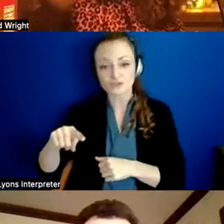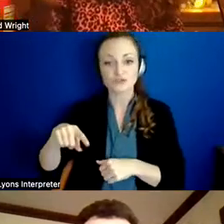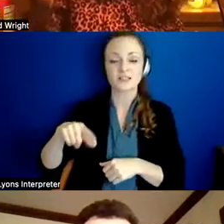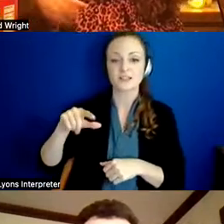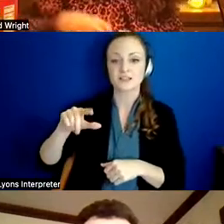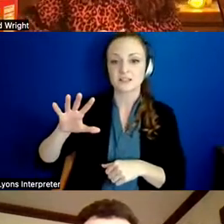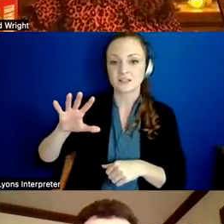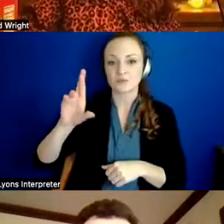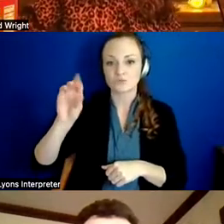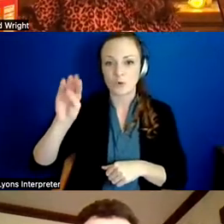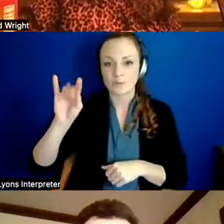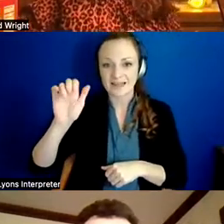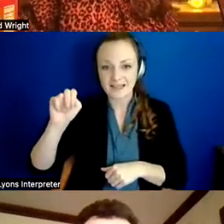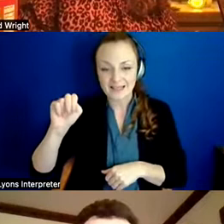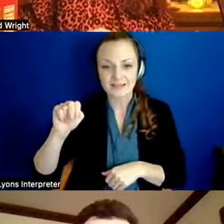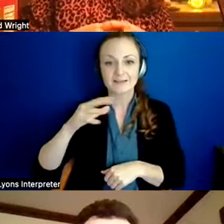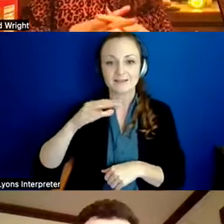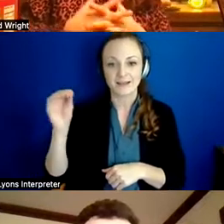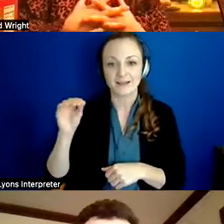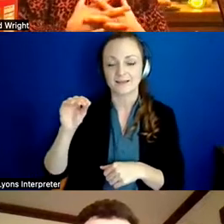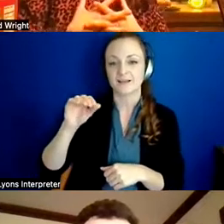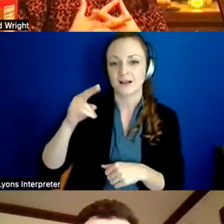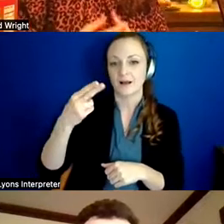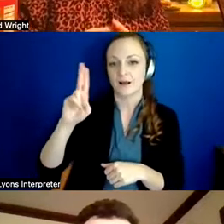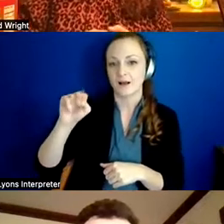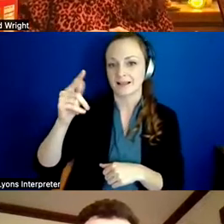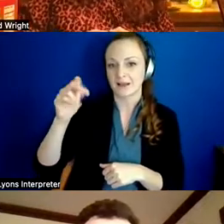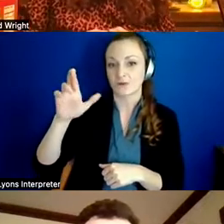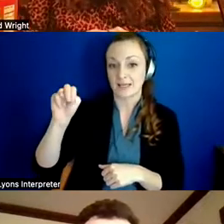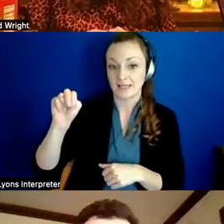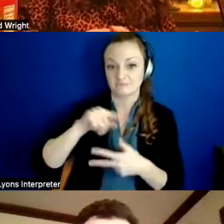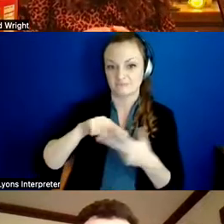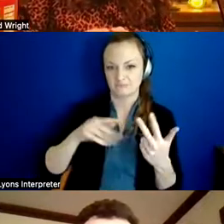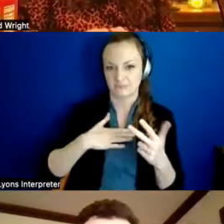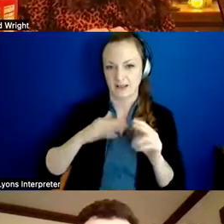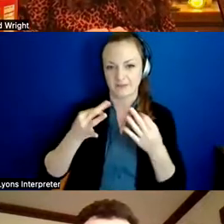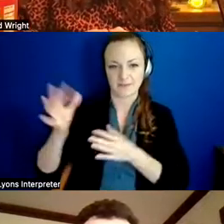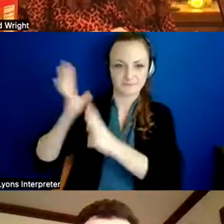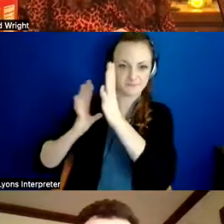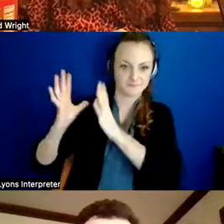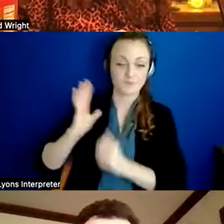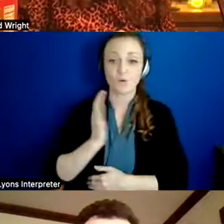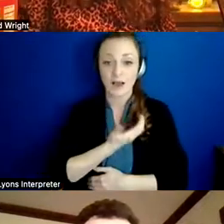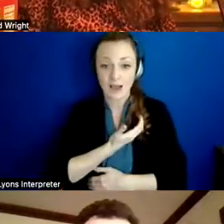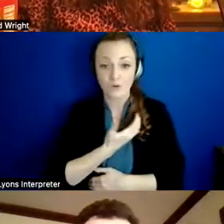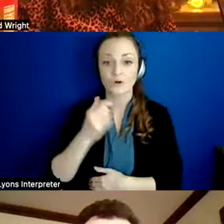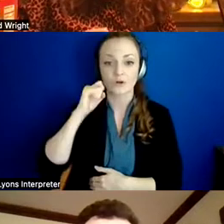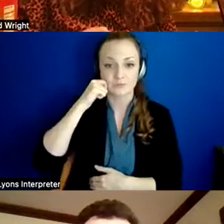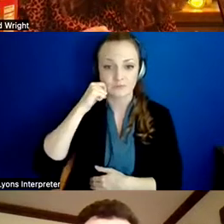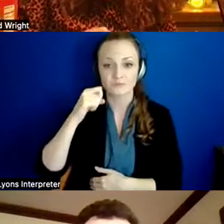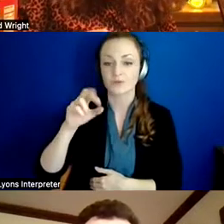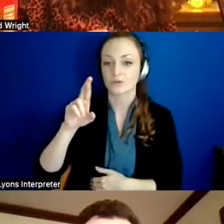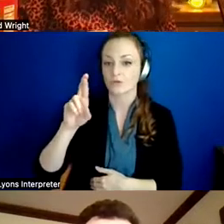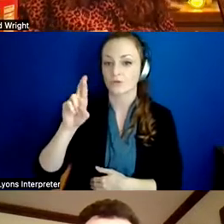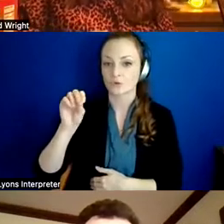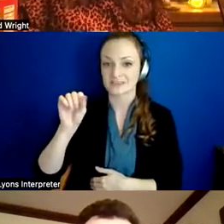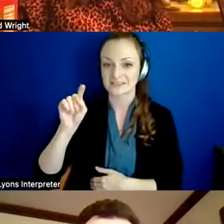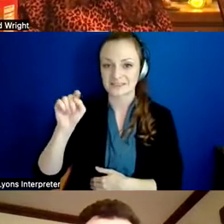empire, the And so the heroic that we make is made from apples and from wine, I went